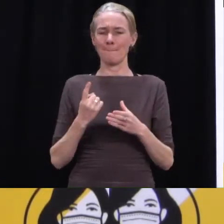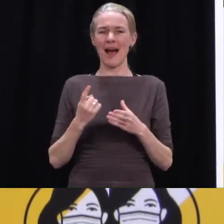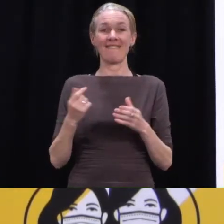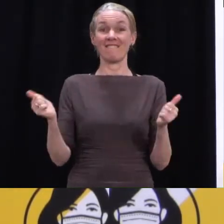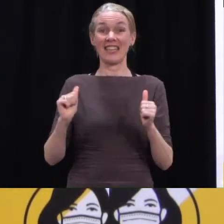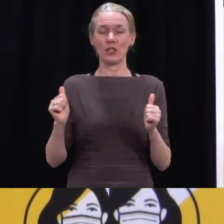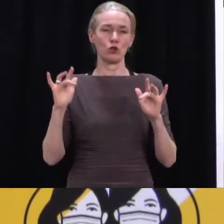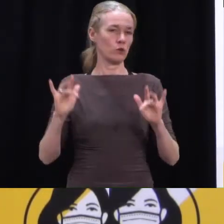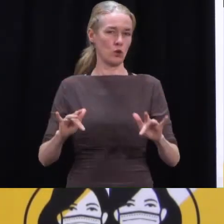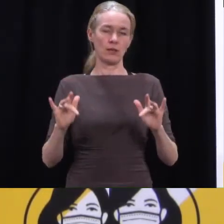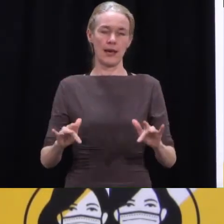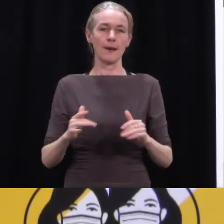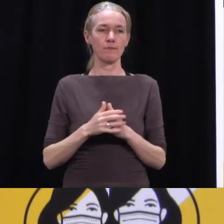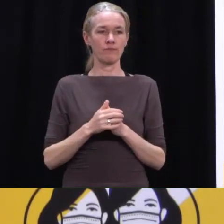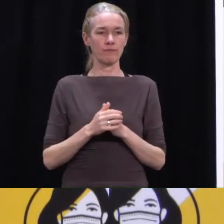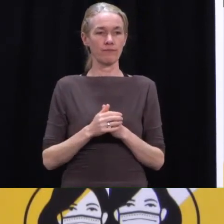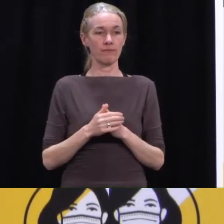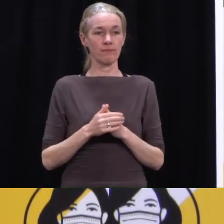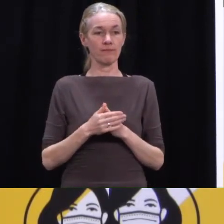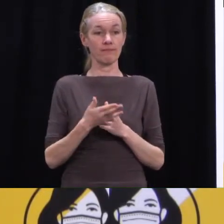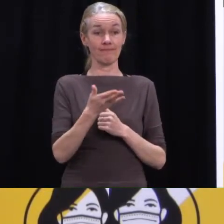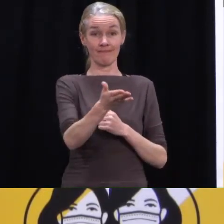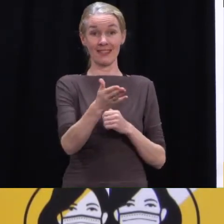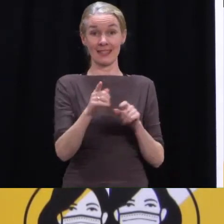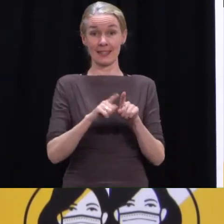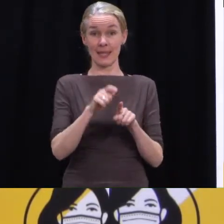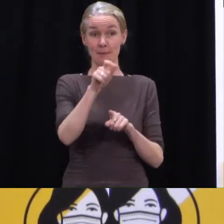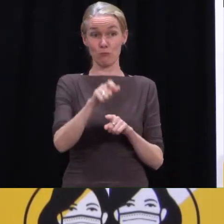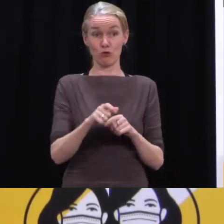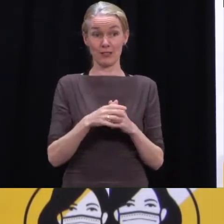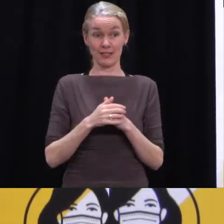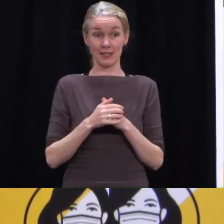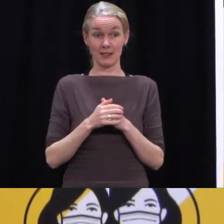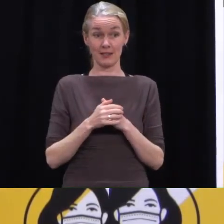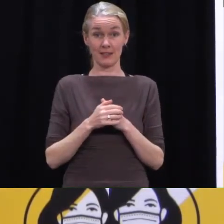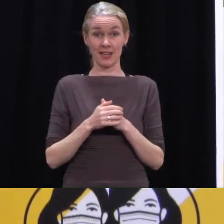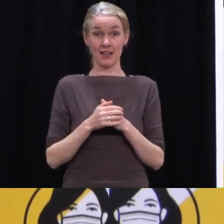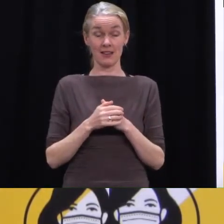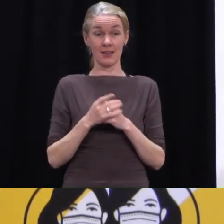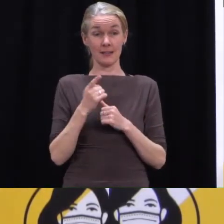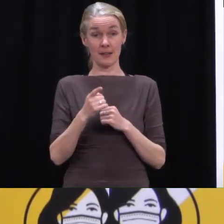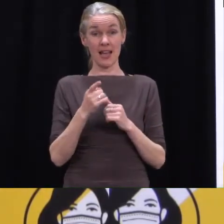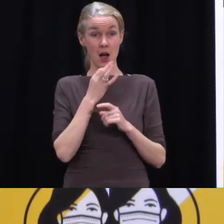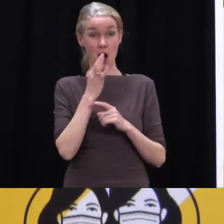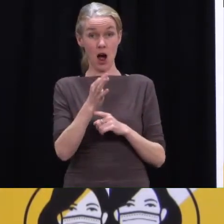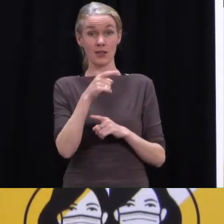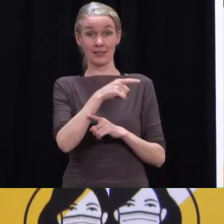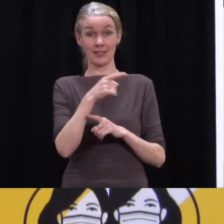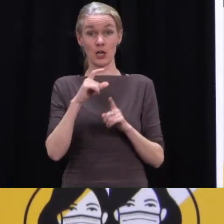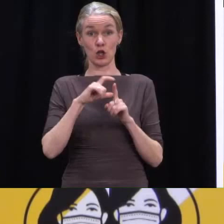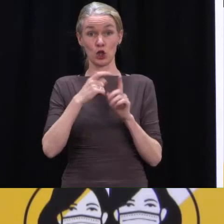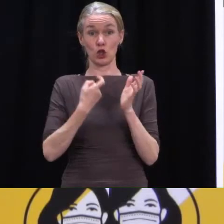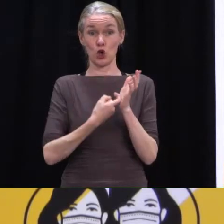numbers we were only near a few days ago. It is another step.